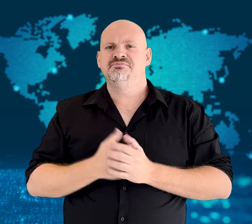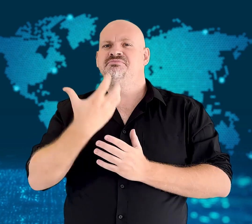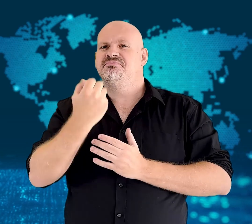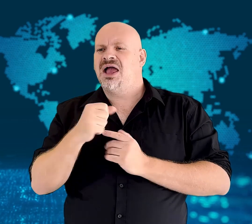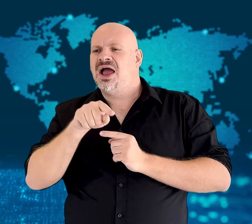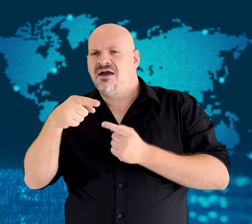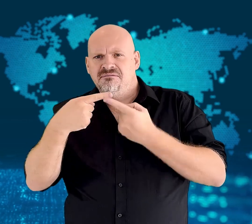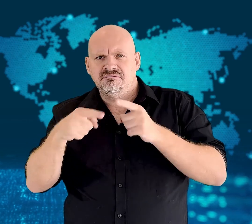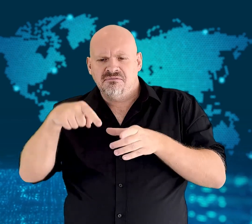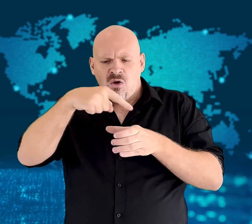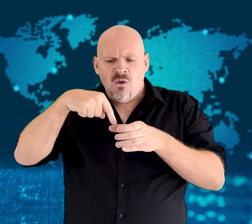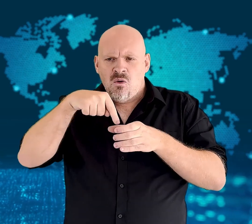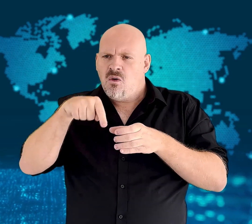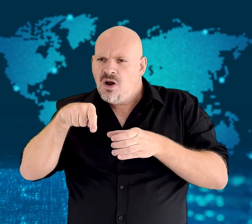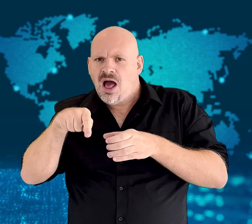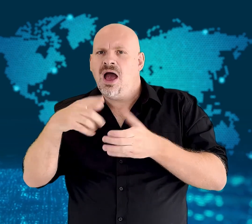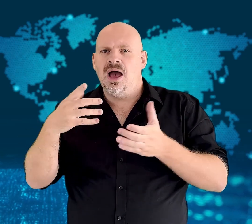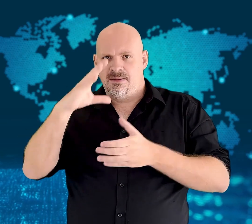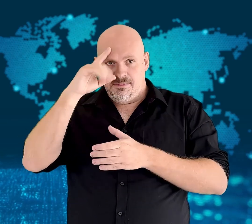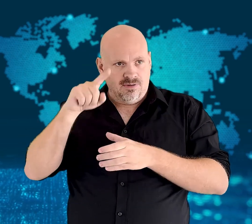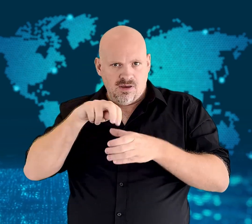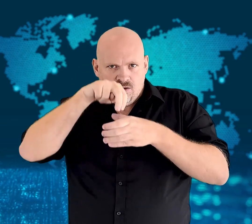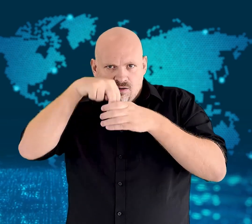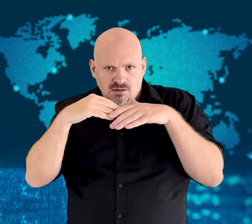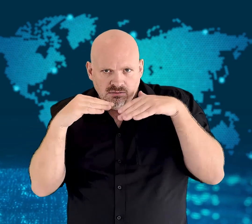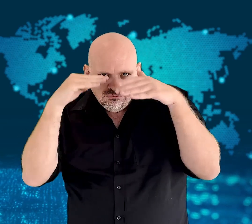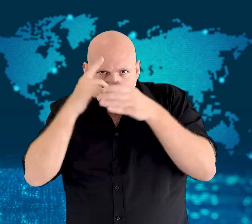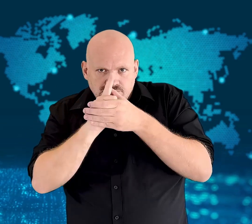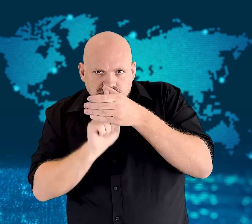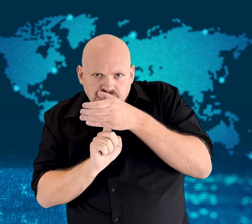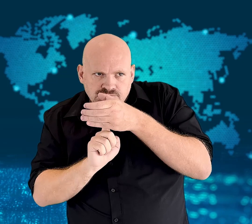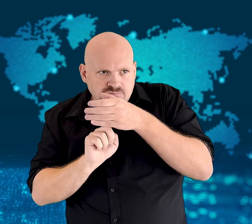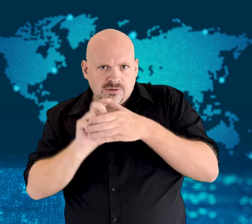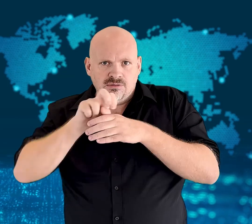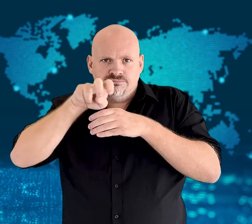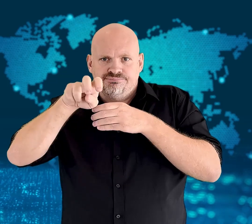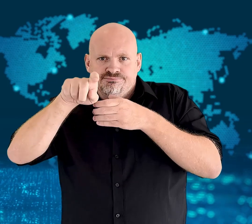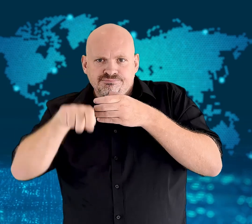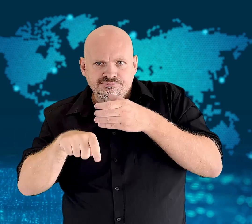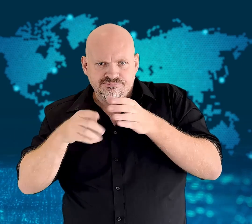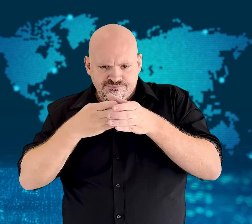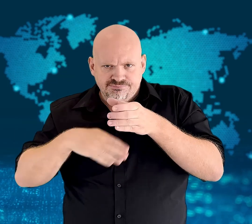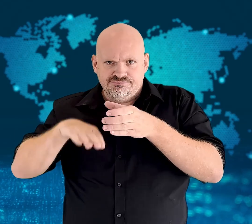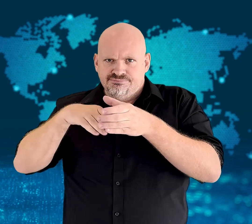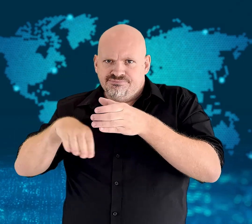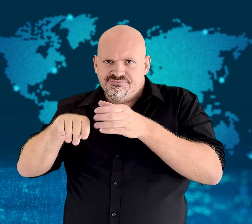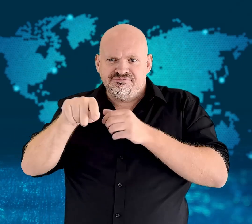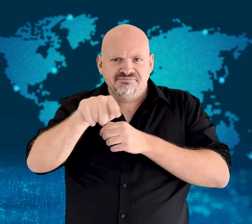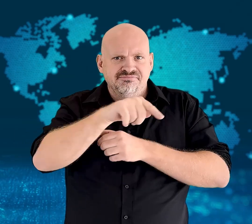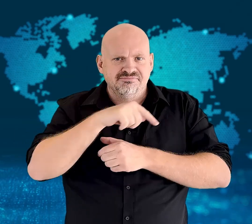The original tribe lived in the Amazon rainforest in western Brazil.